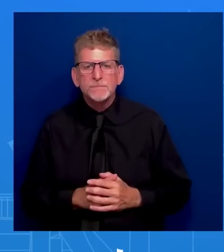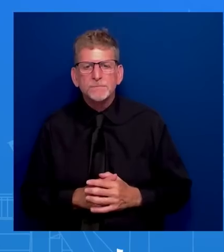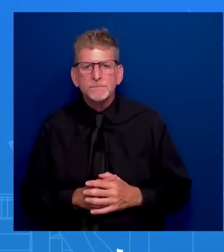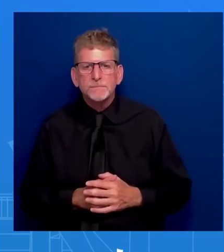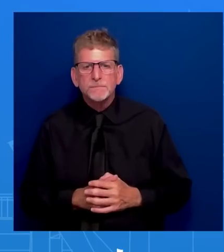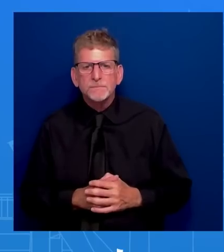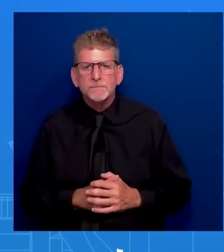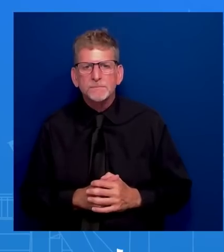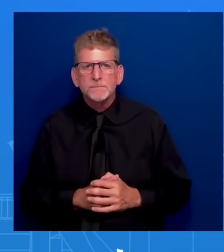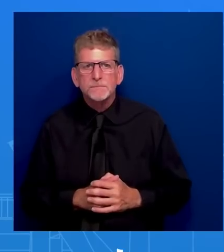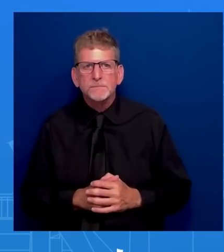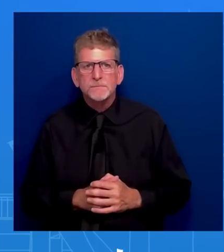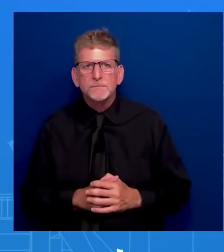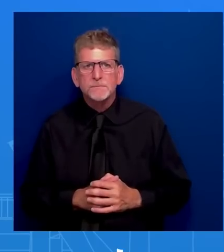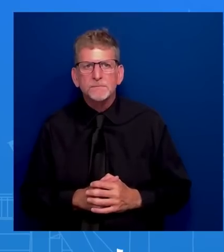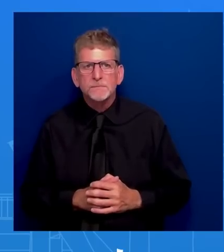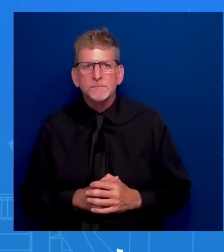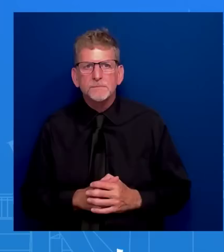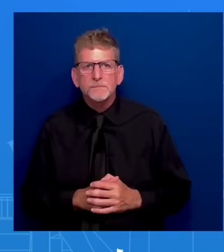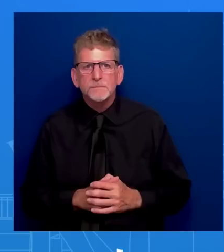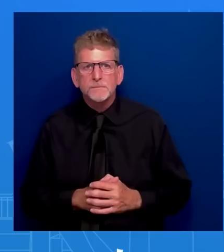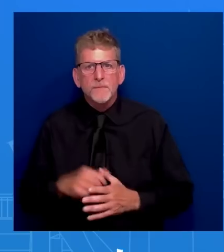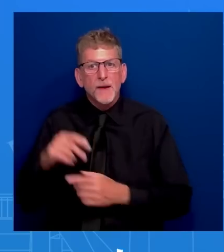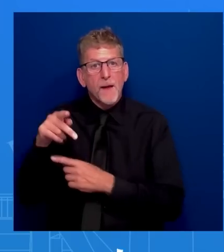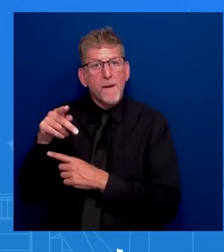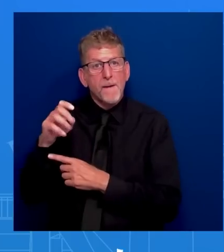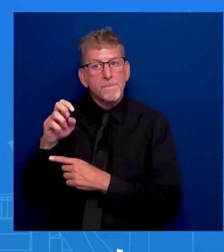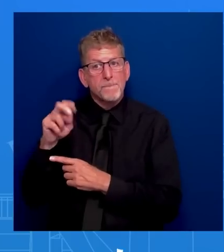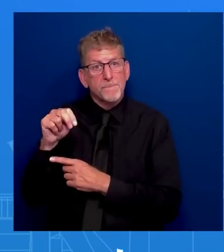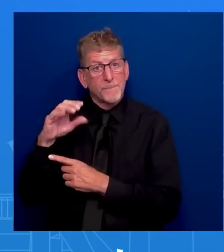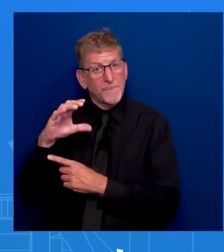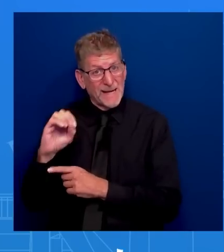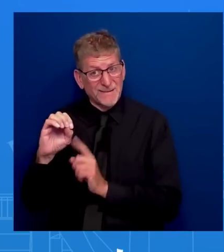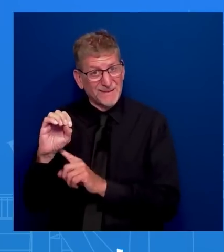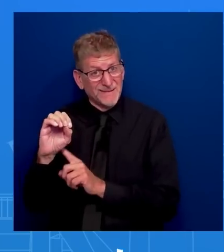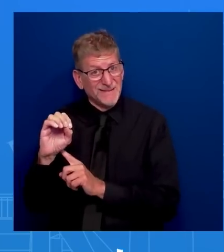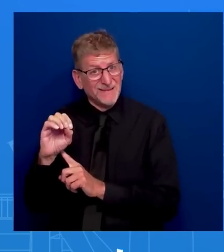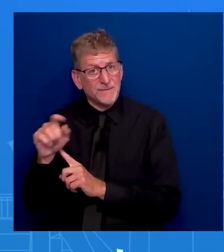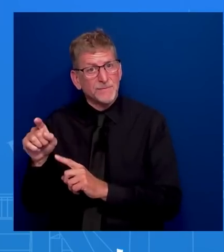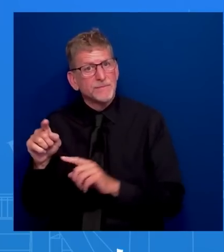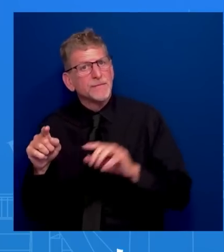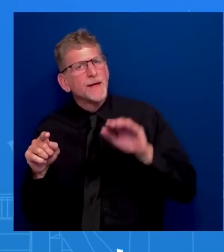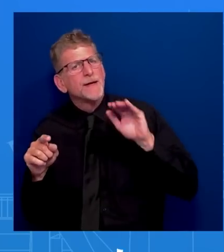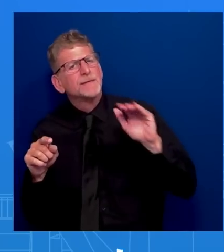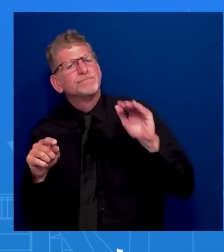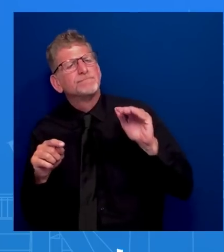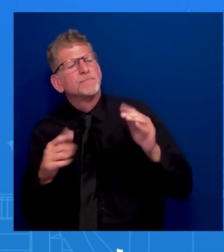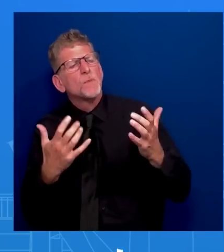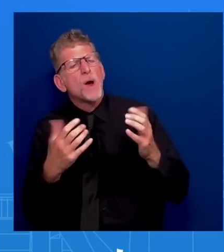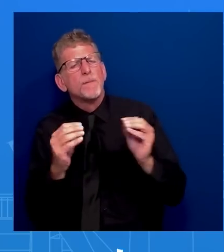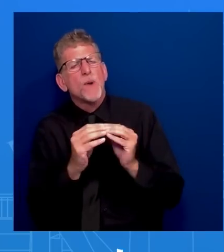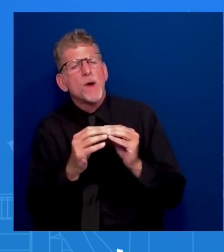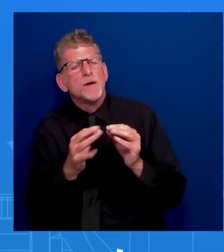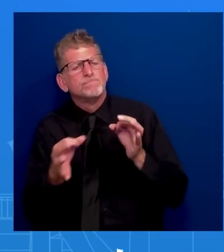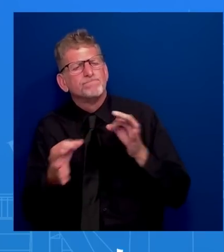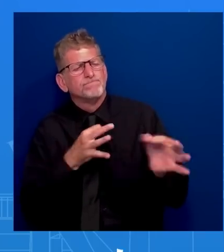Is that something the White House would support? Ms. Jean-Pierre: I'm not going to comment on the depart- -- I'm not going to comment on this. It's going to -- I'd refer you to the Department of Justice.